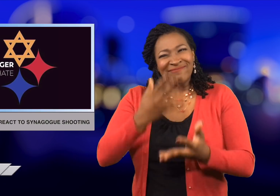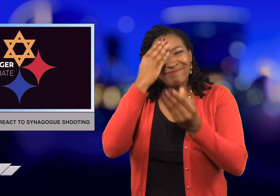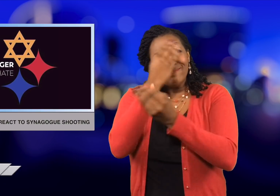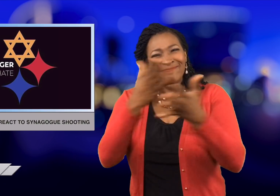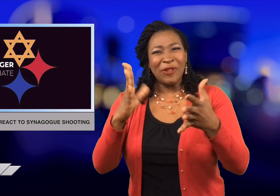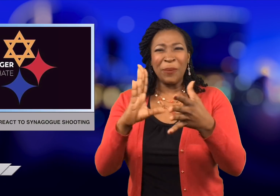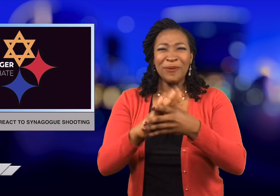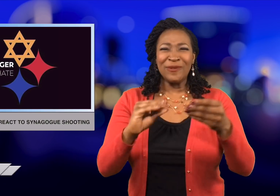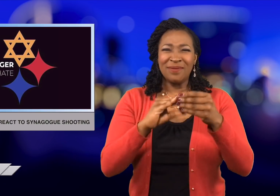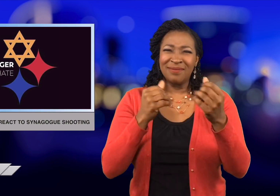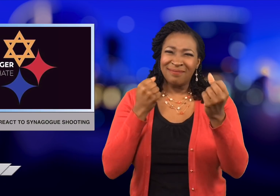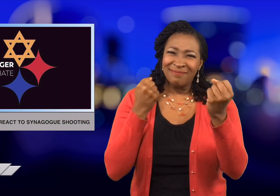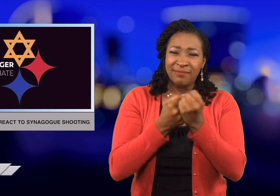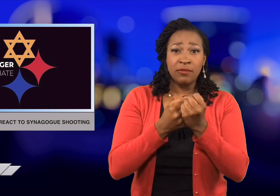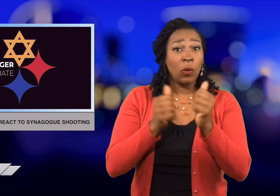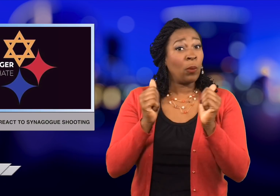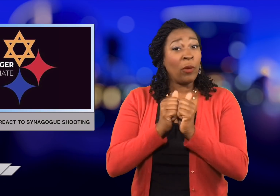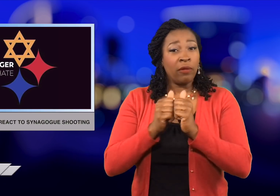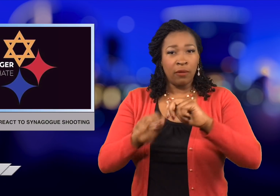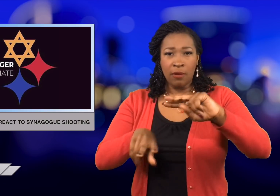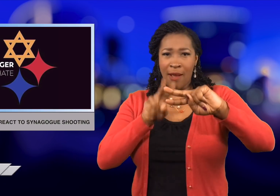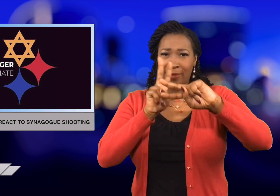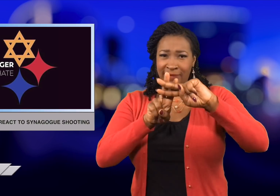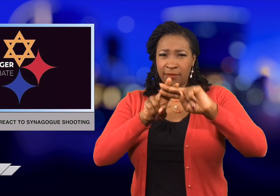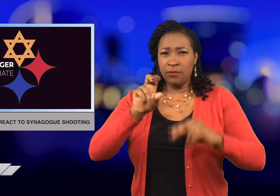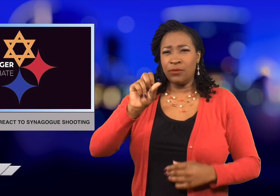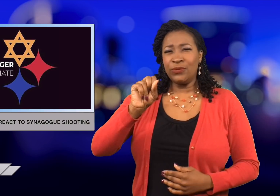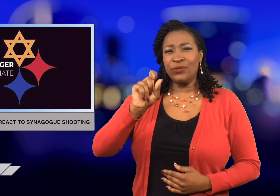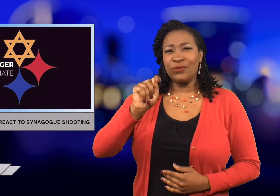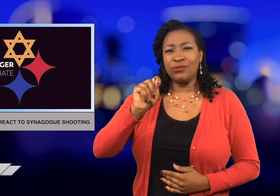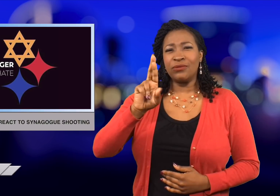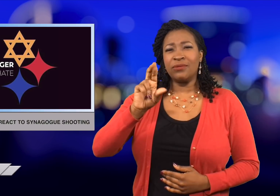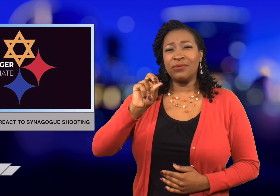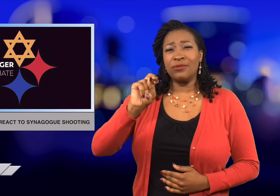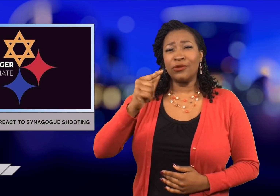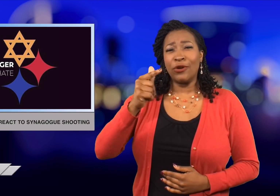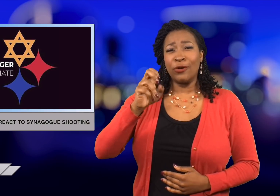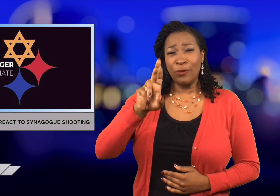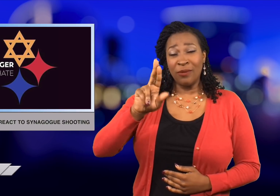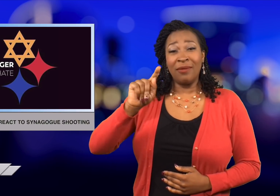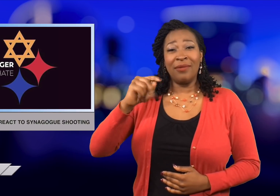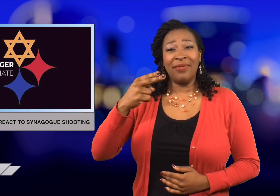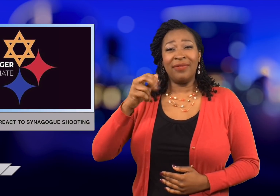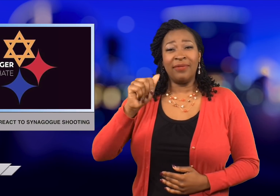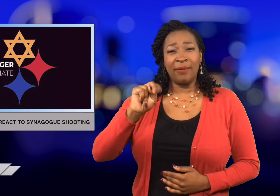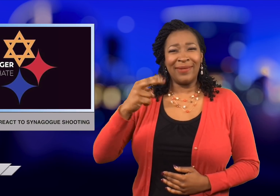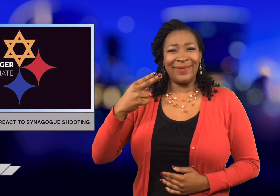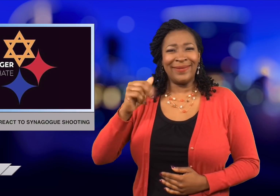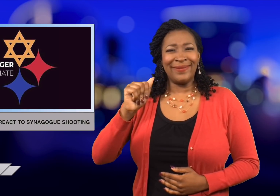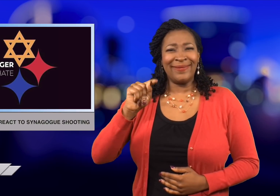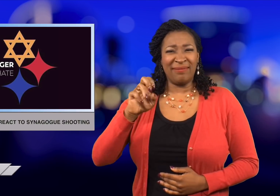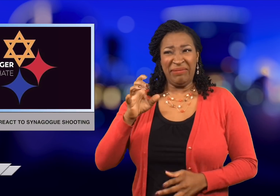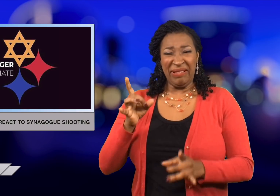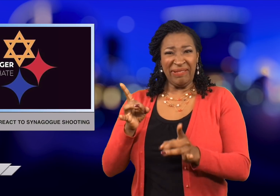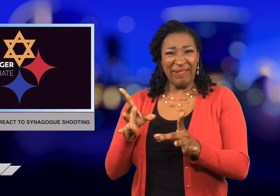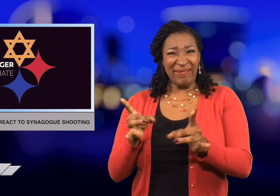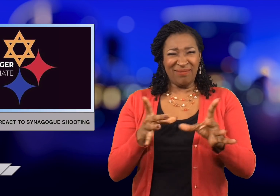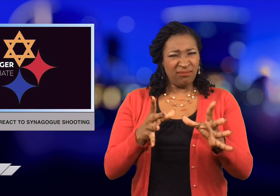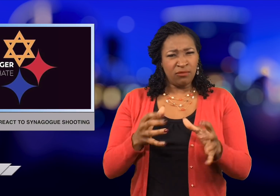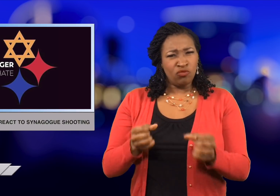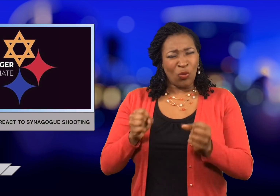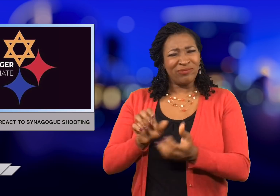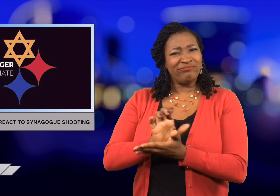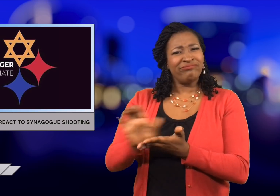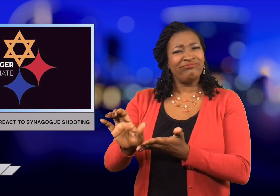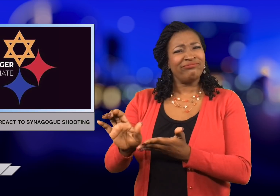#stronger than hate.